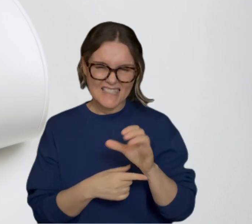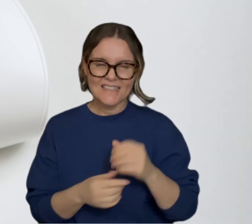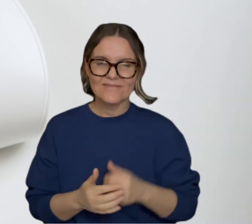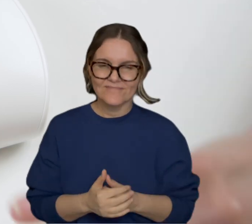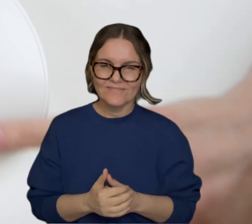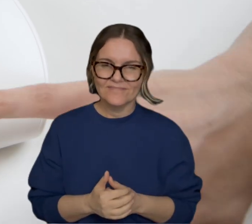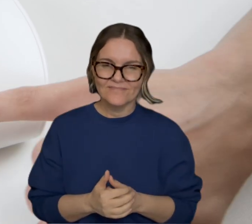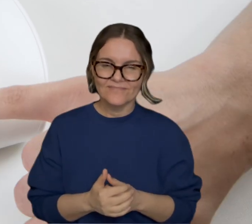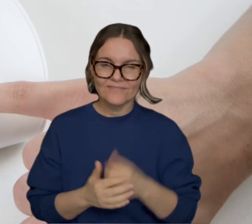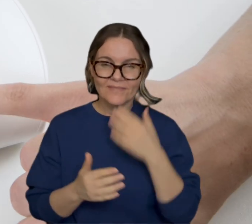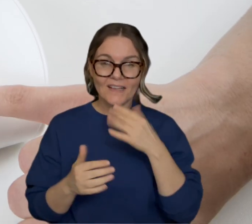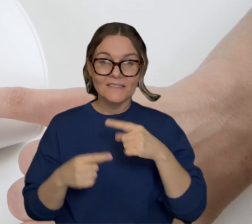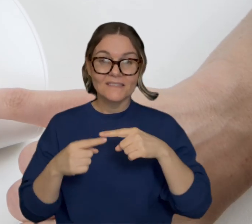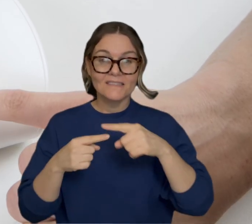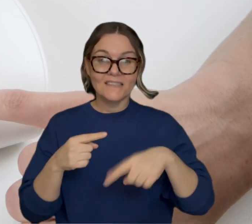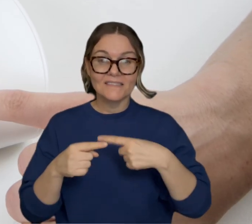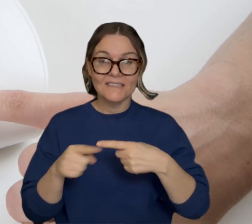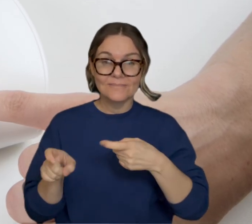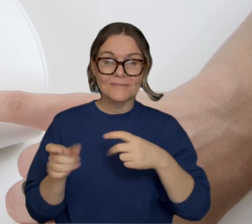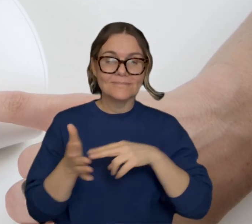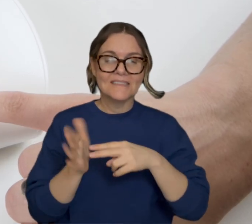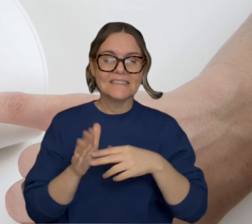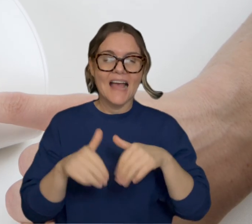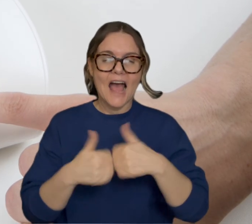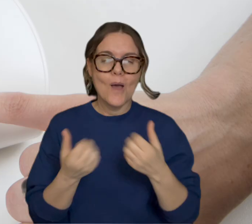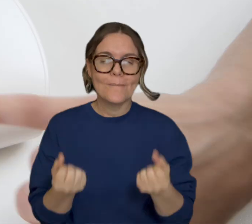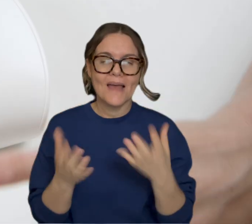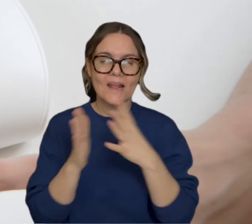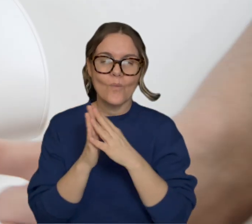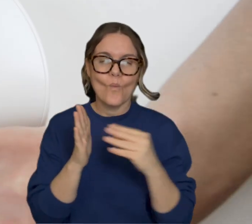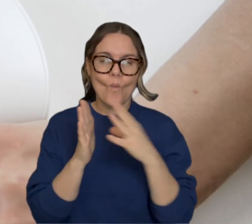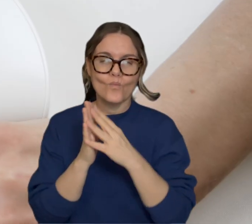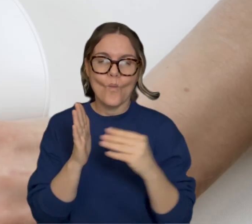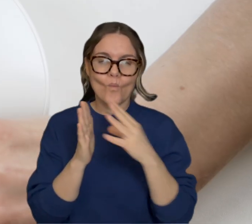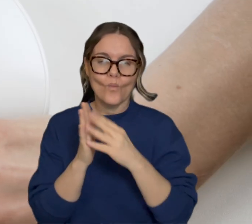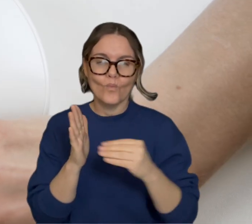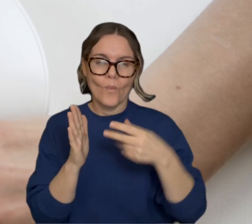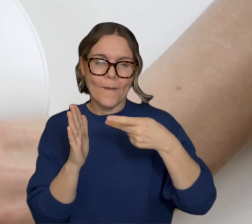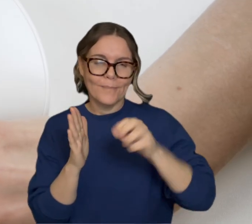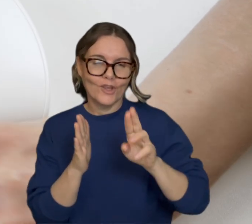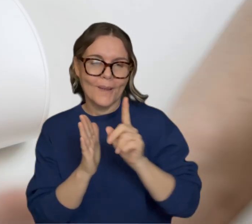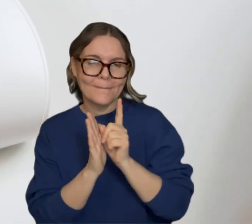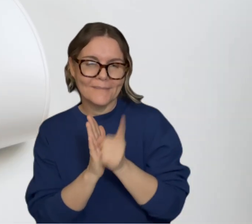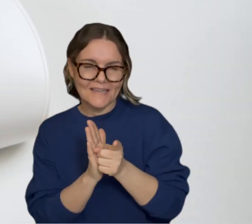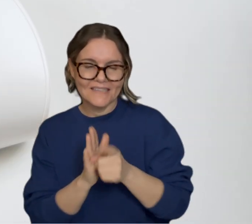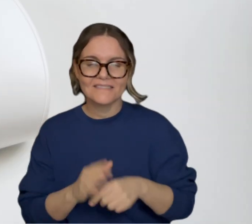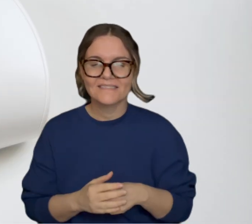we want to tell you a little bit more about that so the cycle speed is how many sucks per minute so